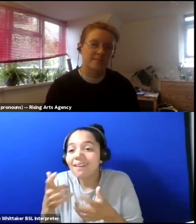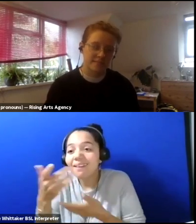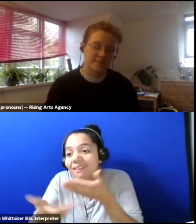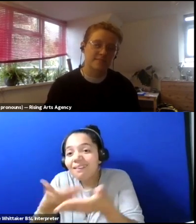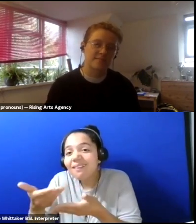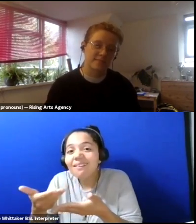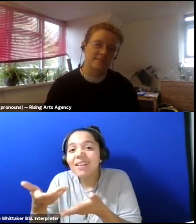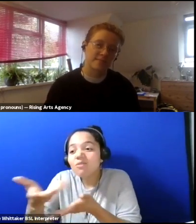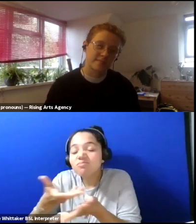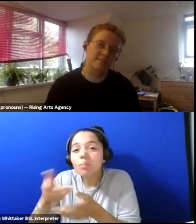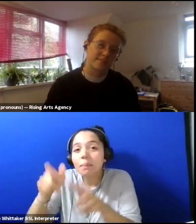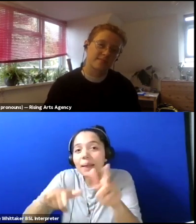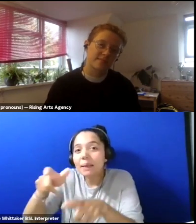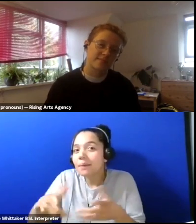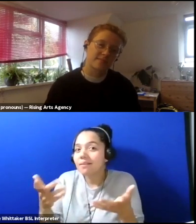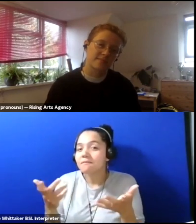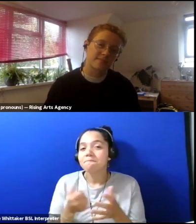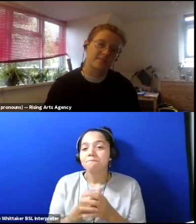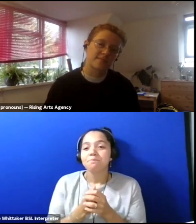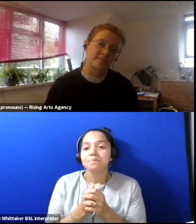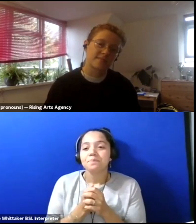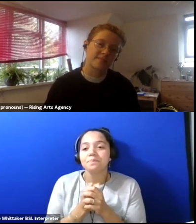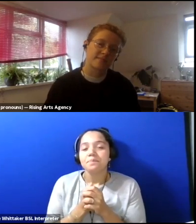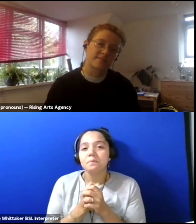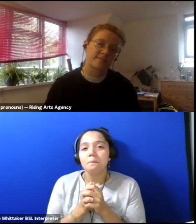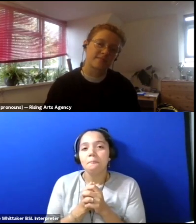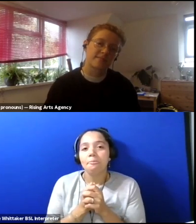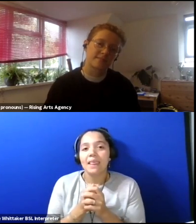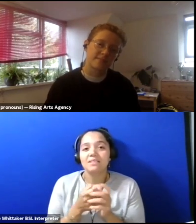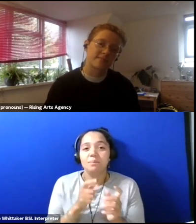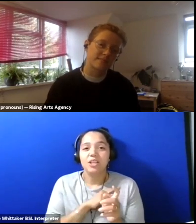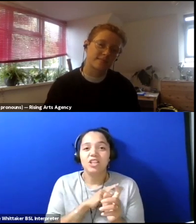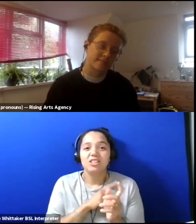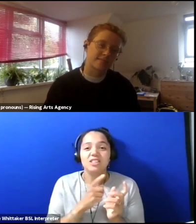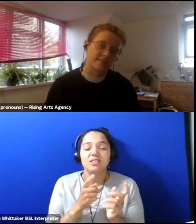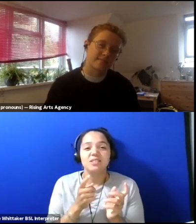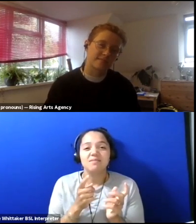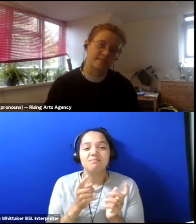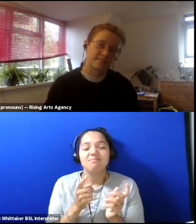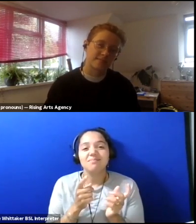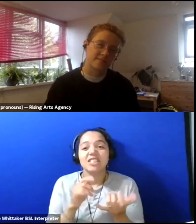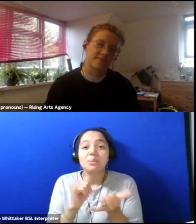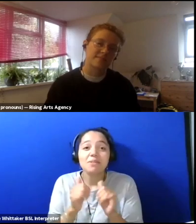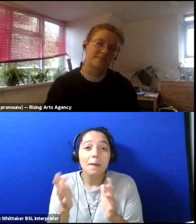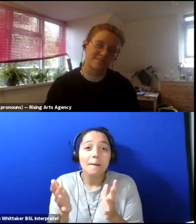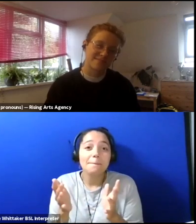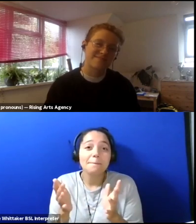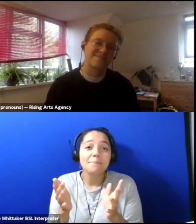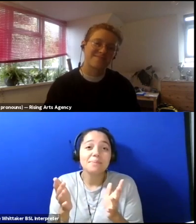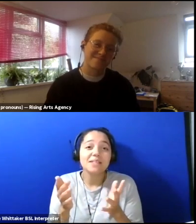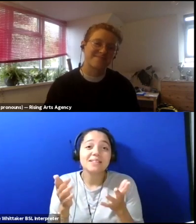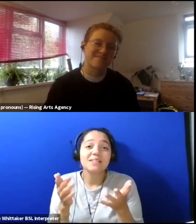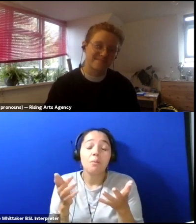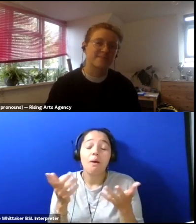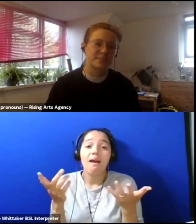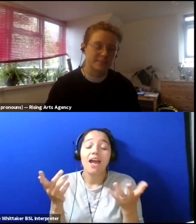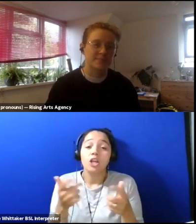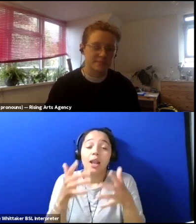'Cause yeah, sometimes we were worried to be out of our depth if we grow, grow,